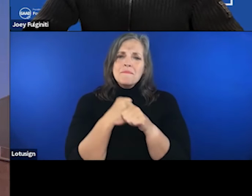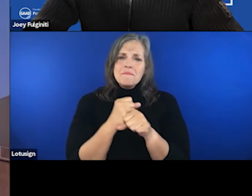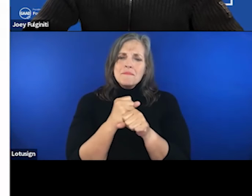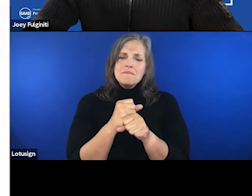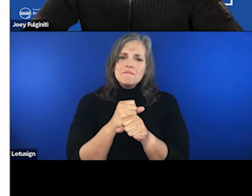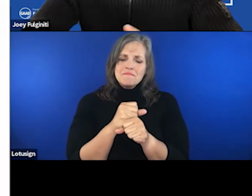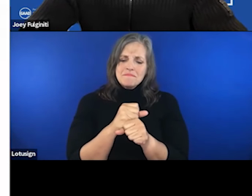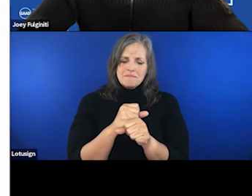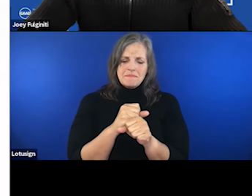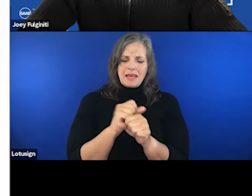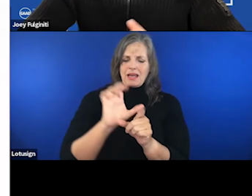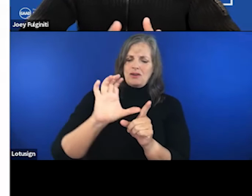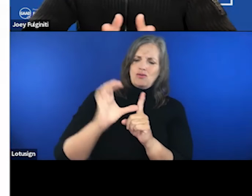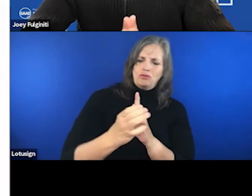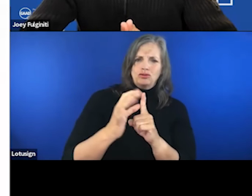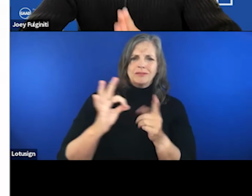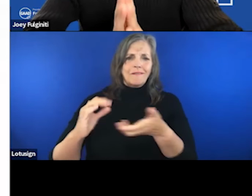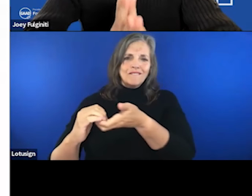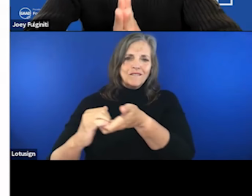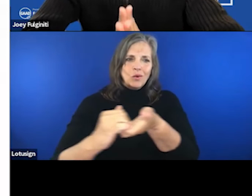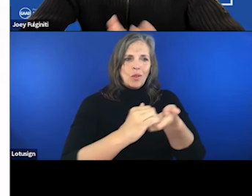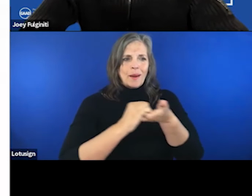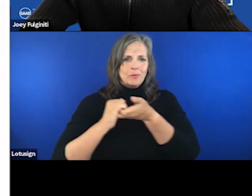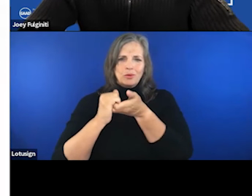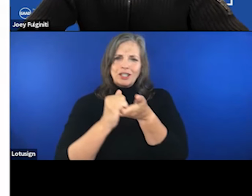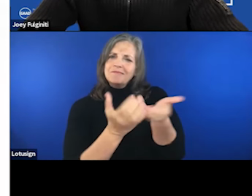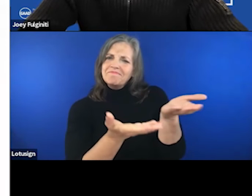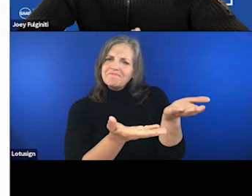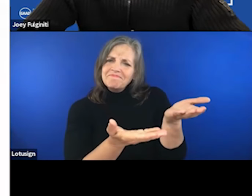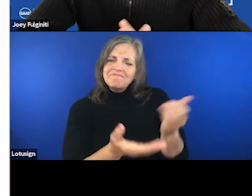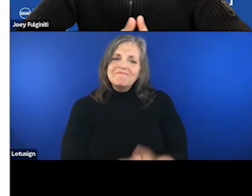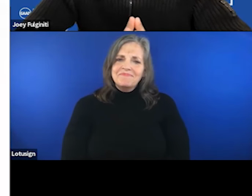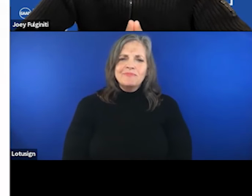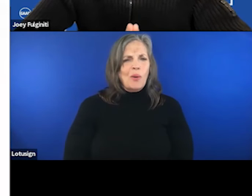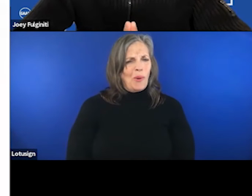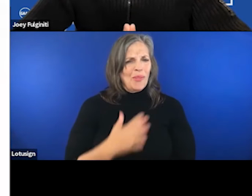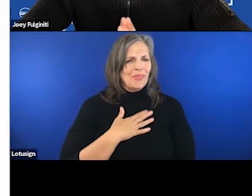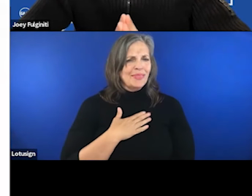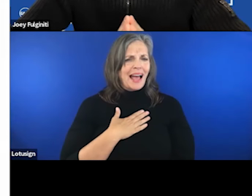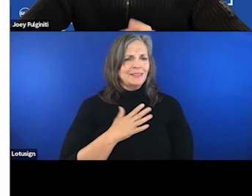so I'd like to talk a little bit about that this is definitely my mantra this is the idea of we are